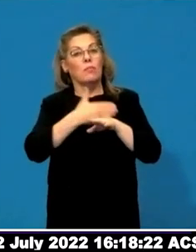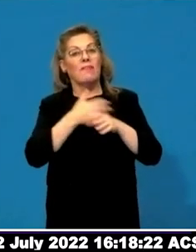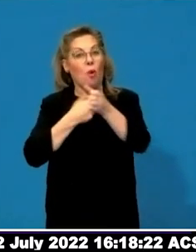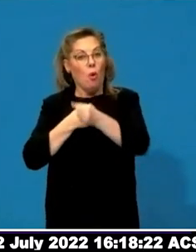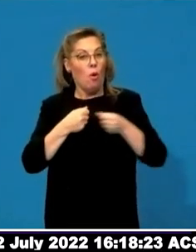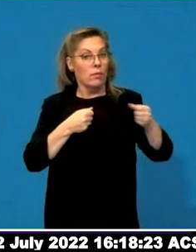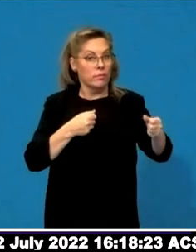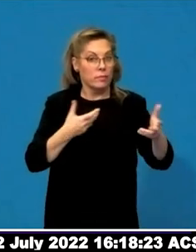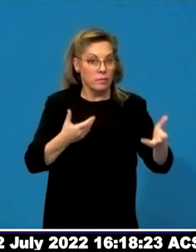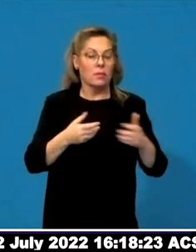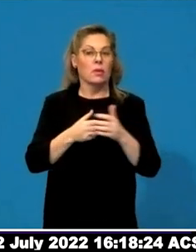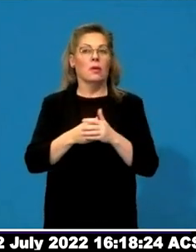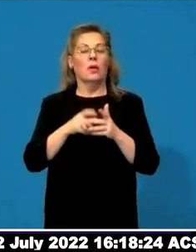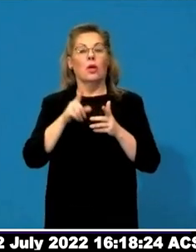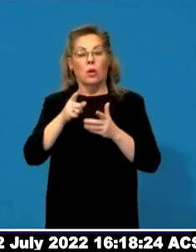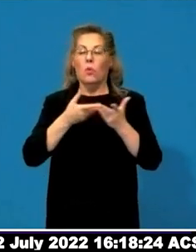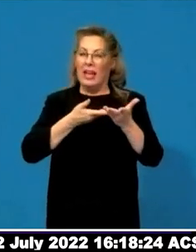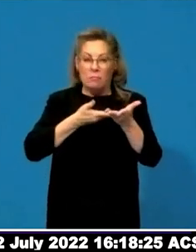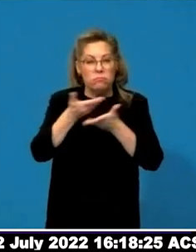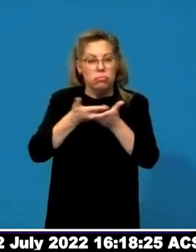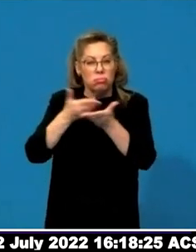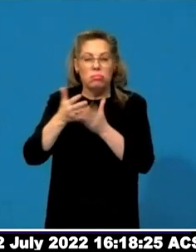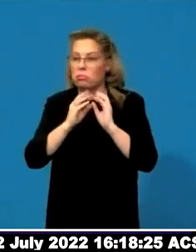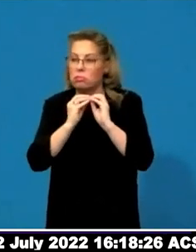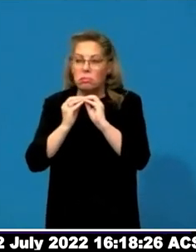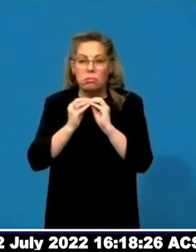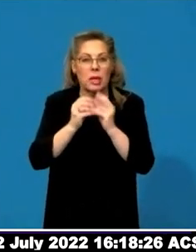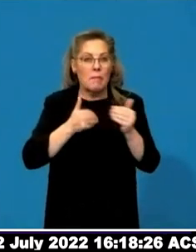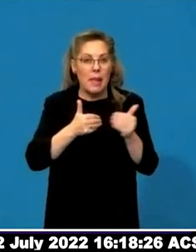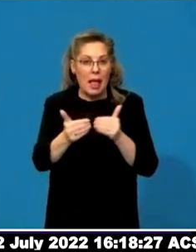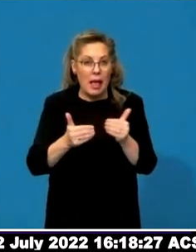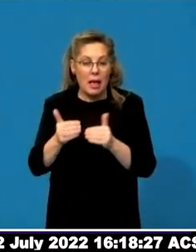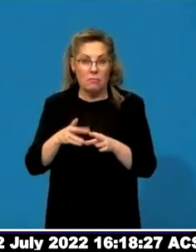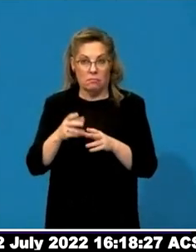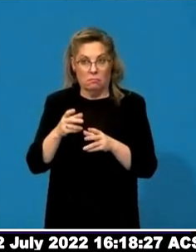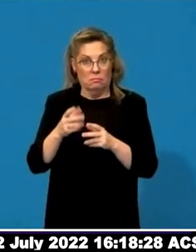was it important to you to be able to go to his new home and be -